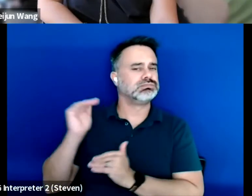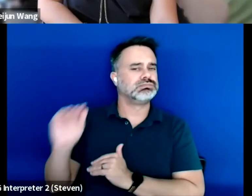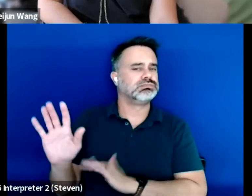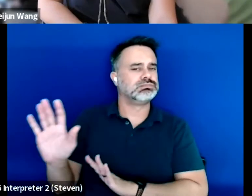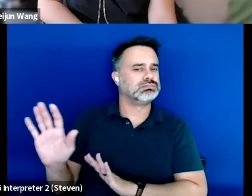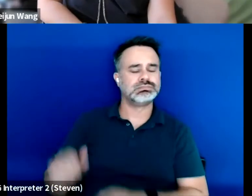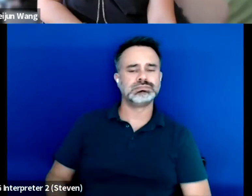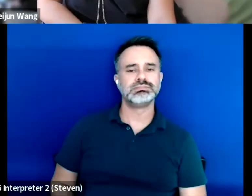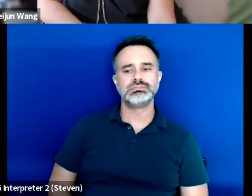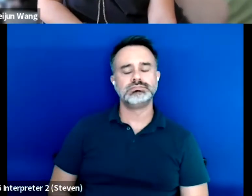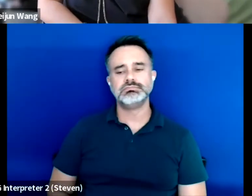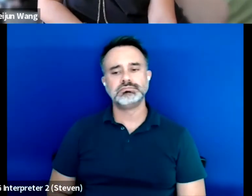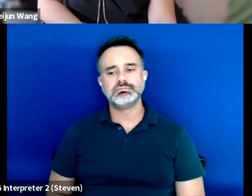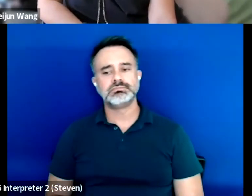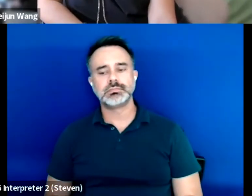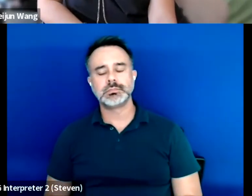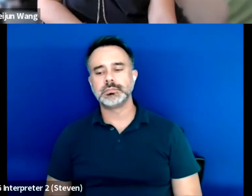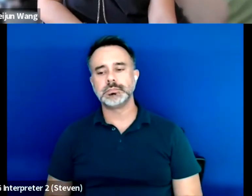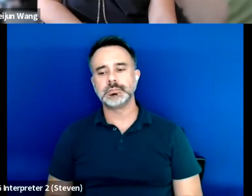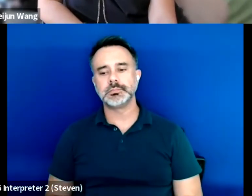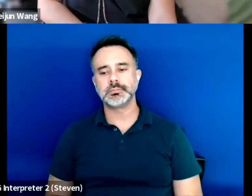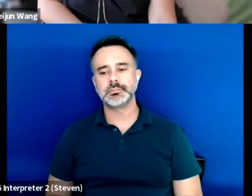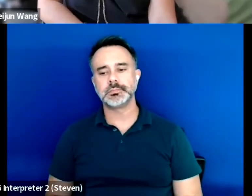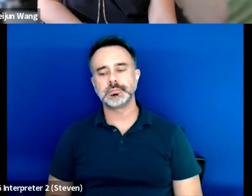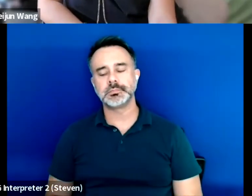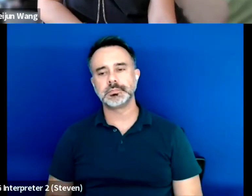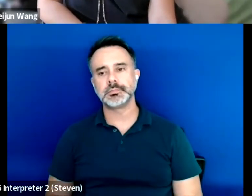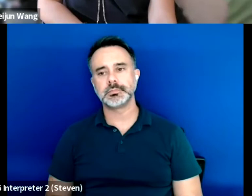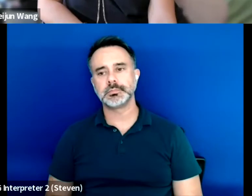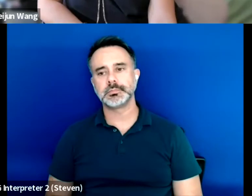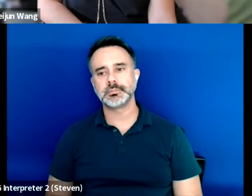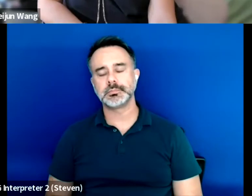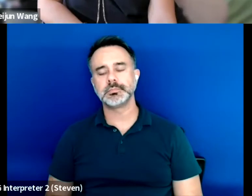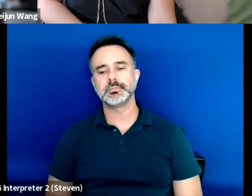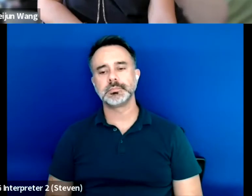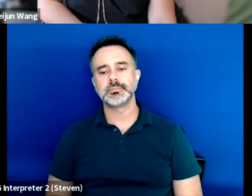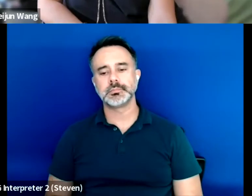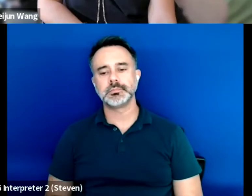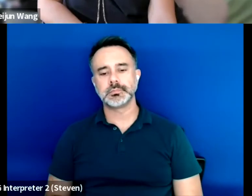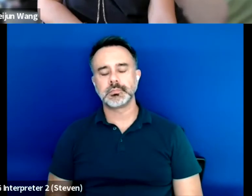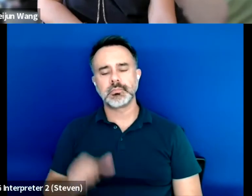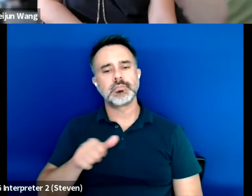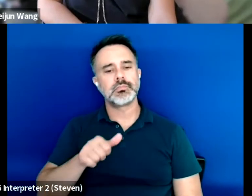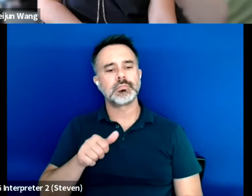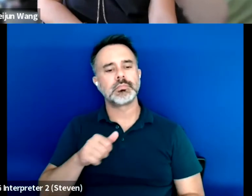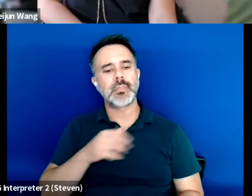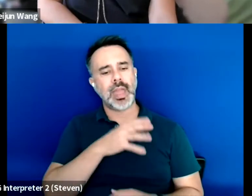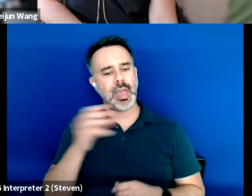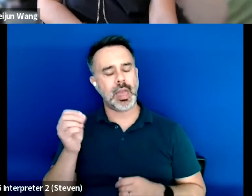It's the bias. It's, you know, the inability to work in a capitalist society